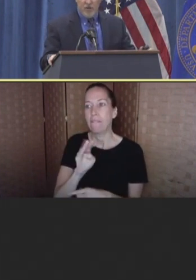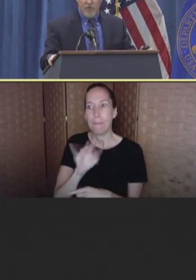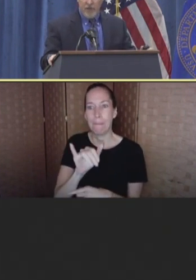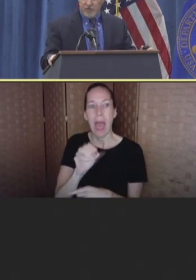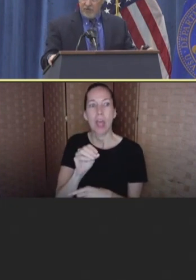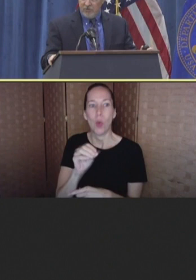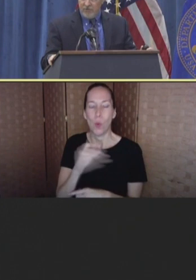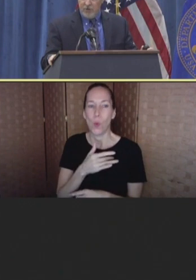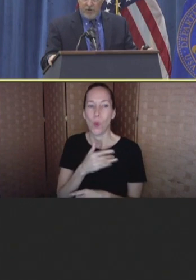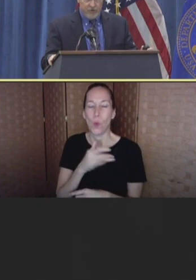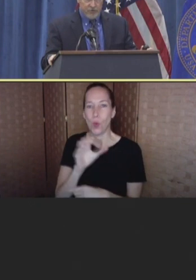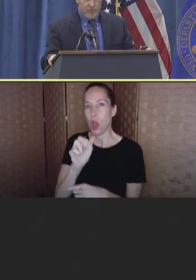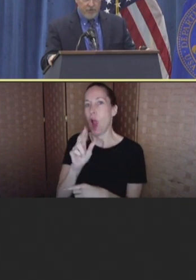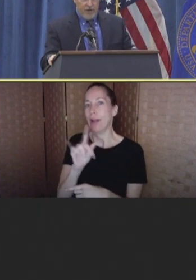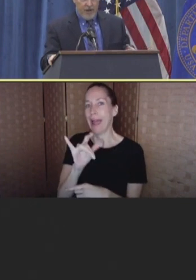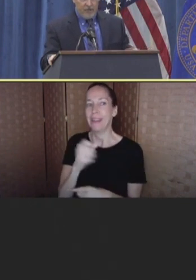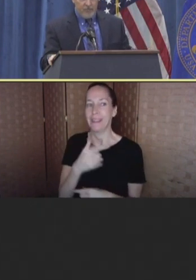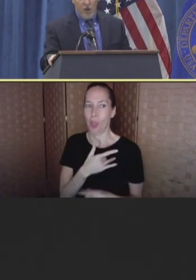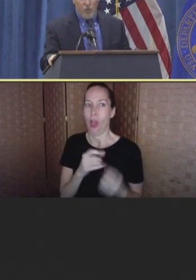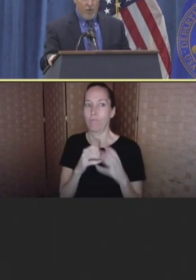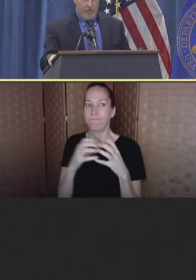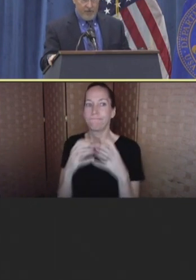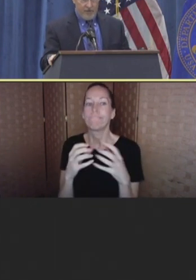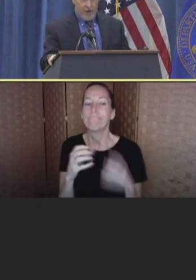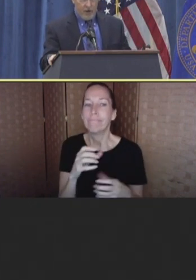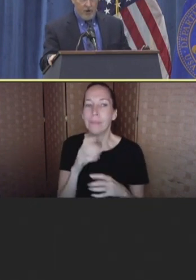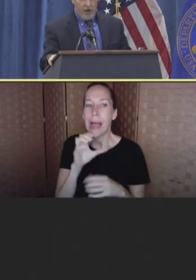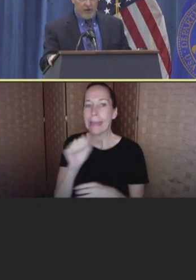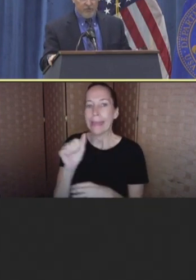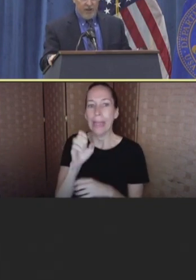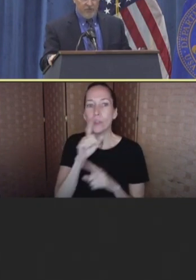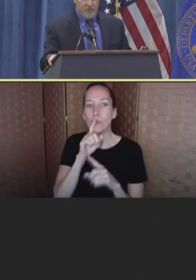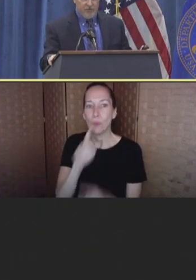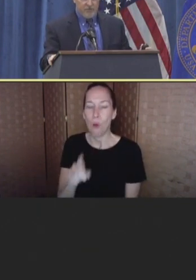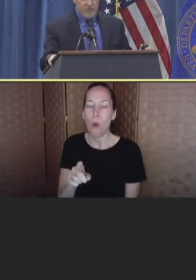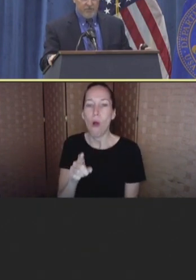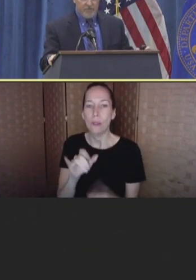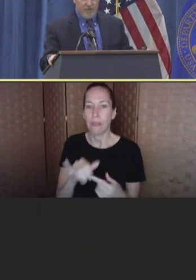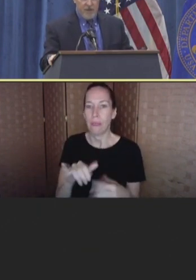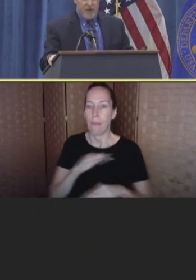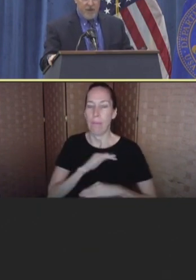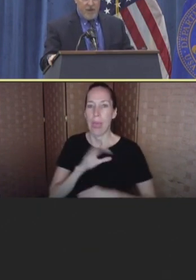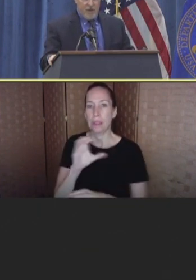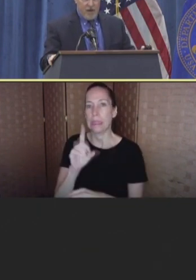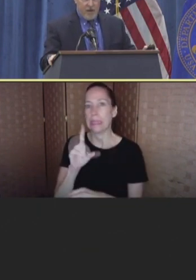Vaccine Safety Office Group did enhanced follow-up of these myocarditis cases.